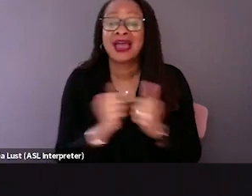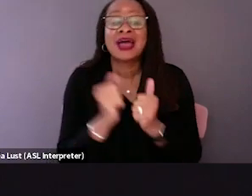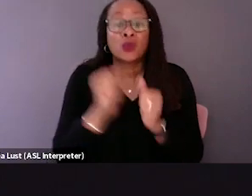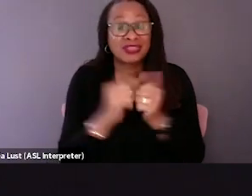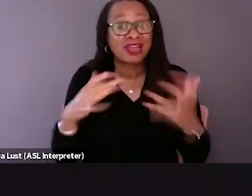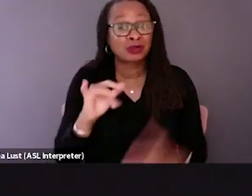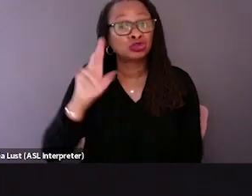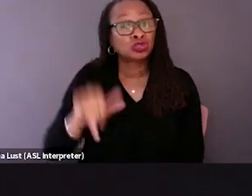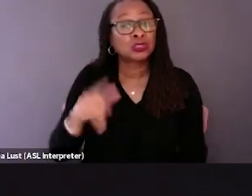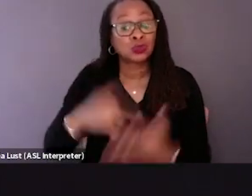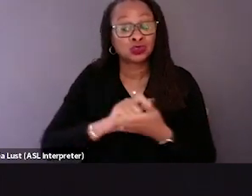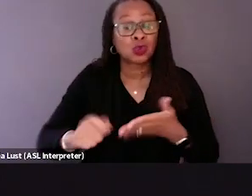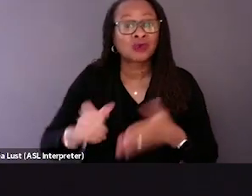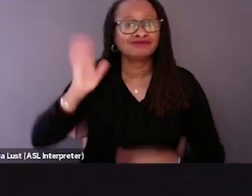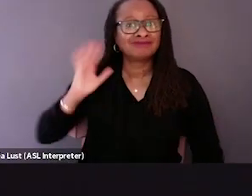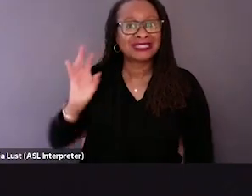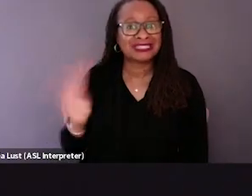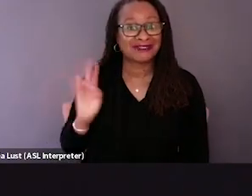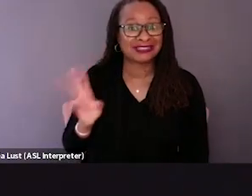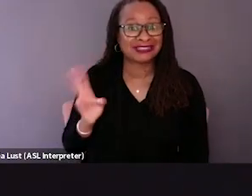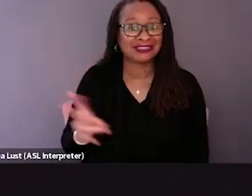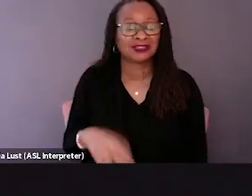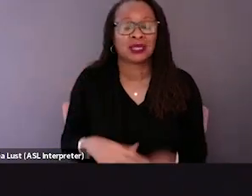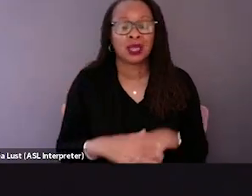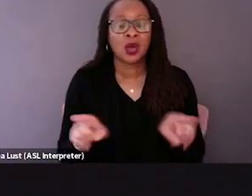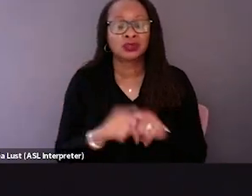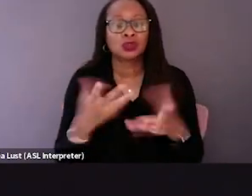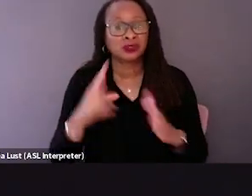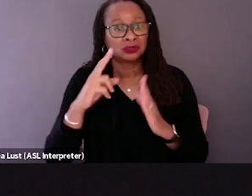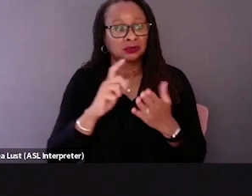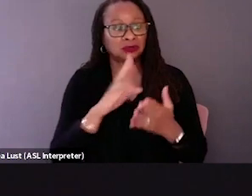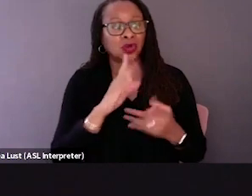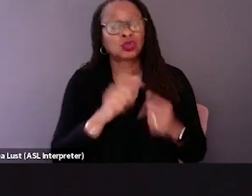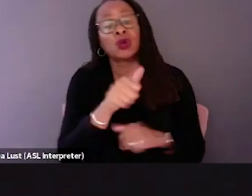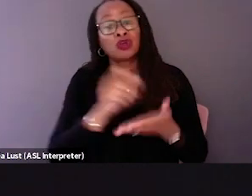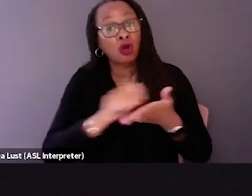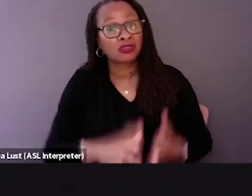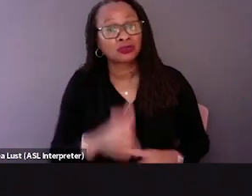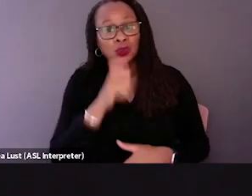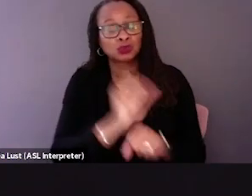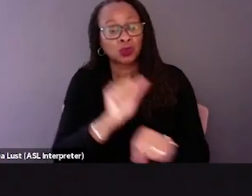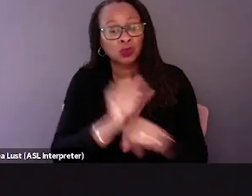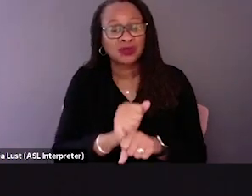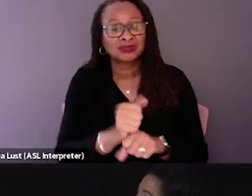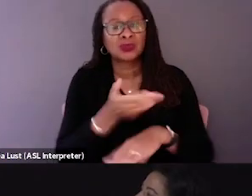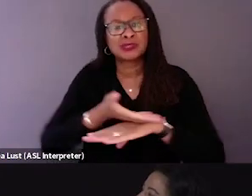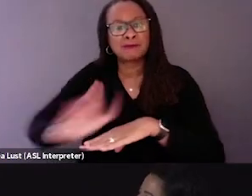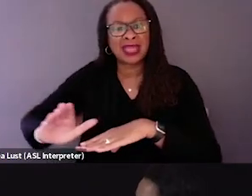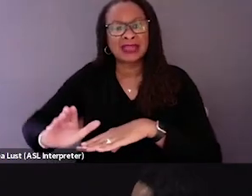what she had written in the 70s. And we also wanted to talk to authors whose work was being banned today.